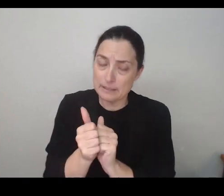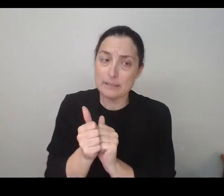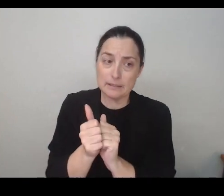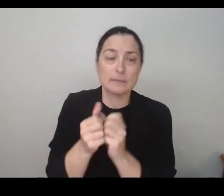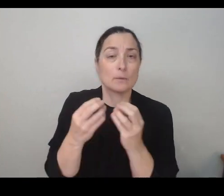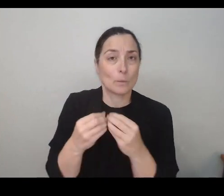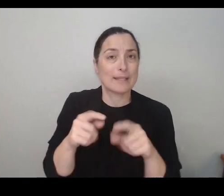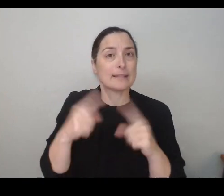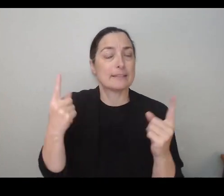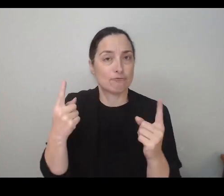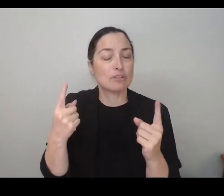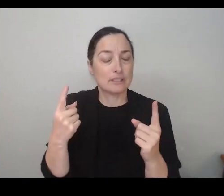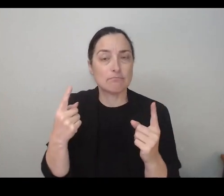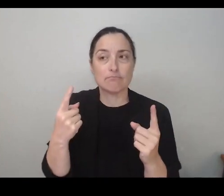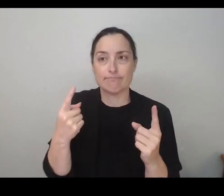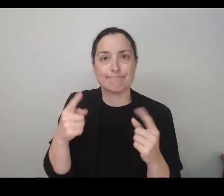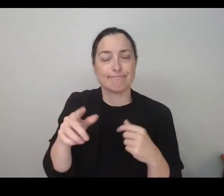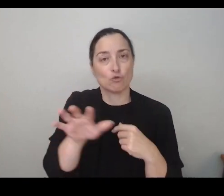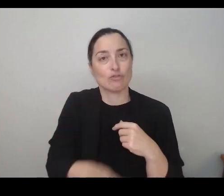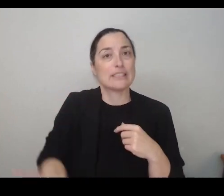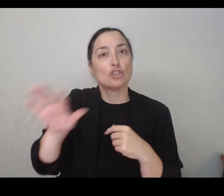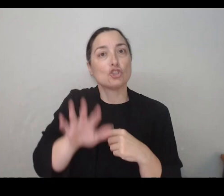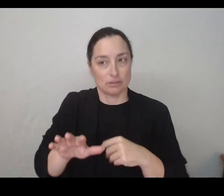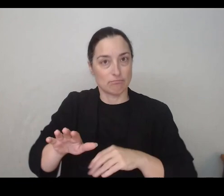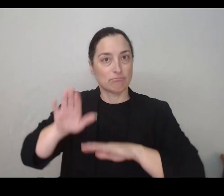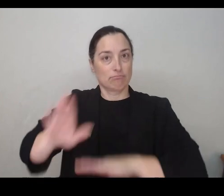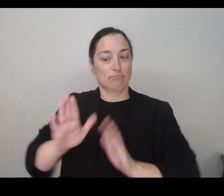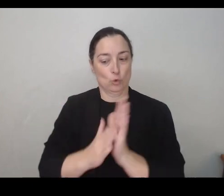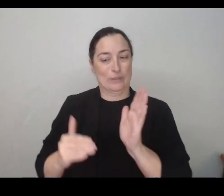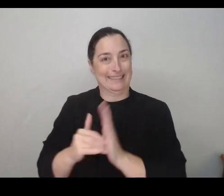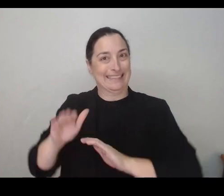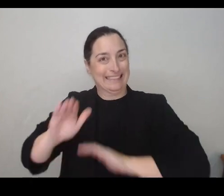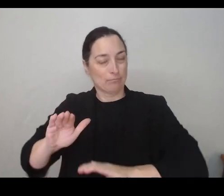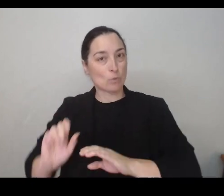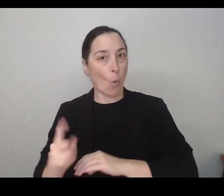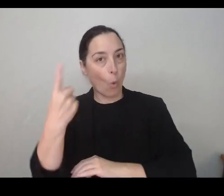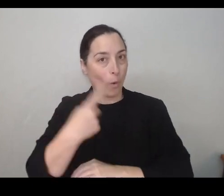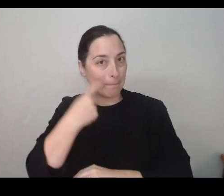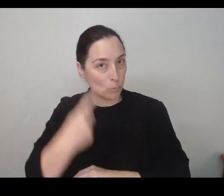especially in New Zealand, Te Papa Museum and the Oakland Museum, and we are working towards that.